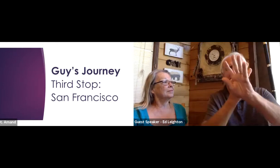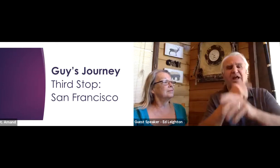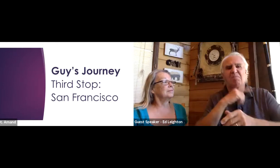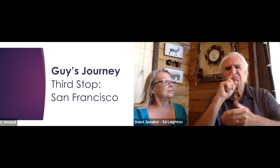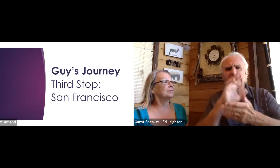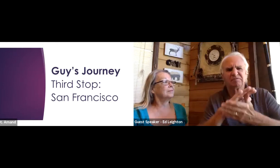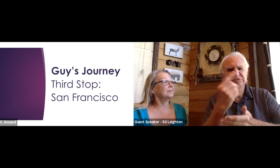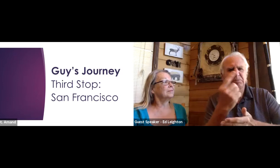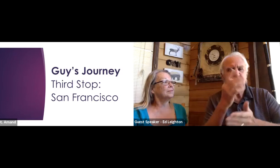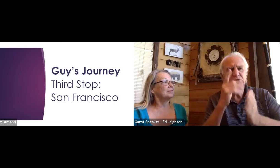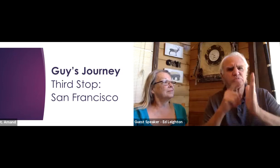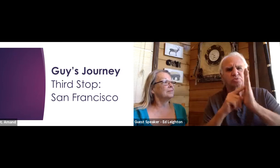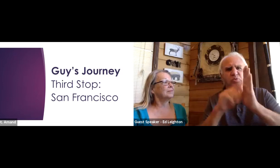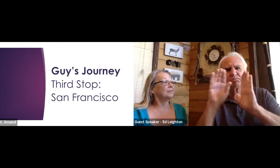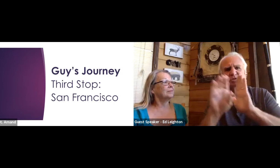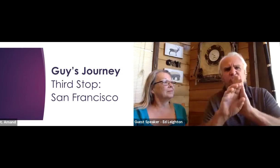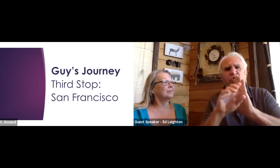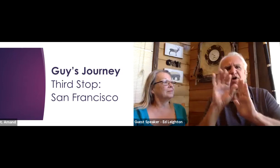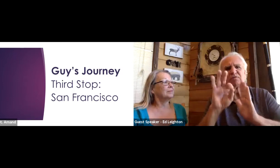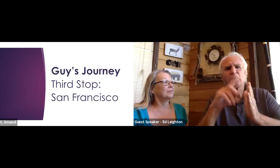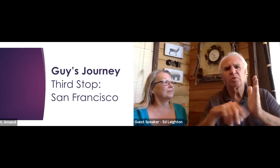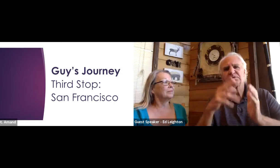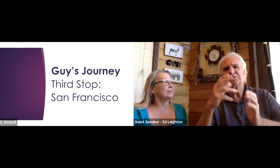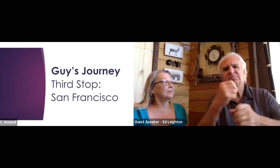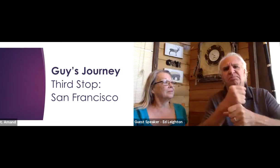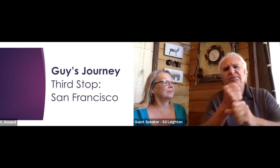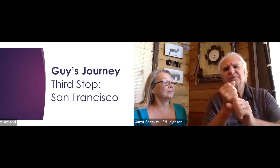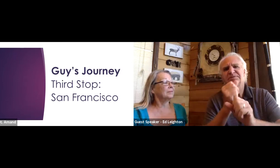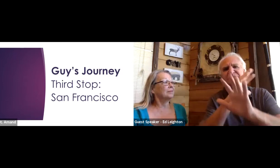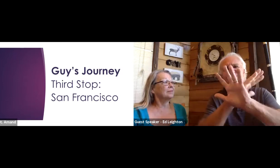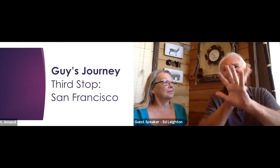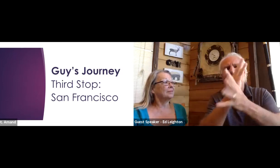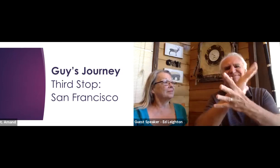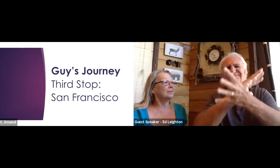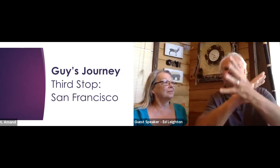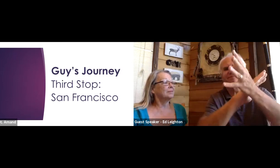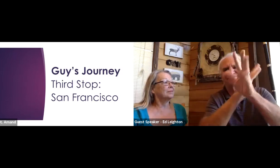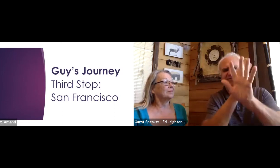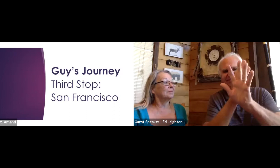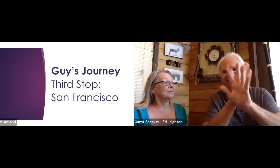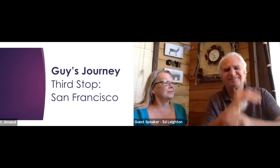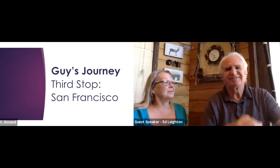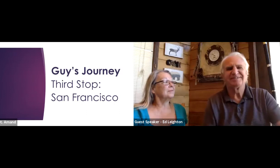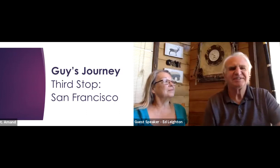as part of that, and Guy made a sculpture of hands. I think somebody has shown you a picture of that,